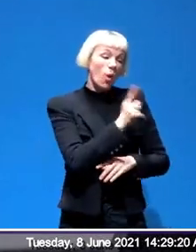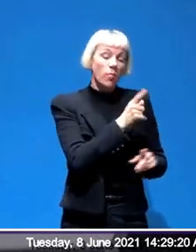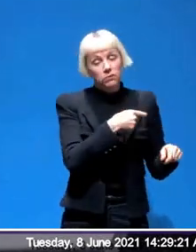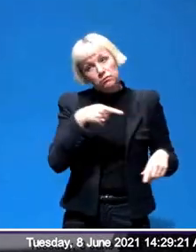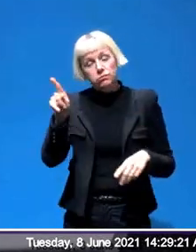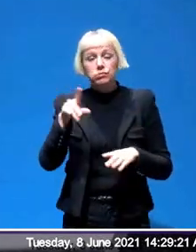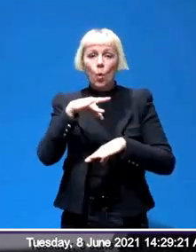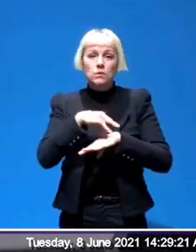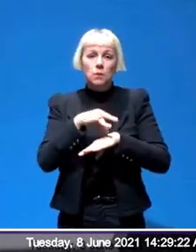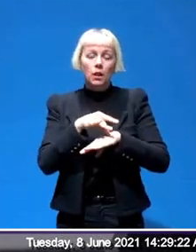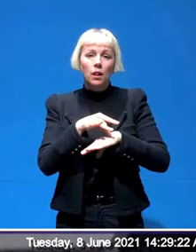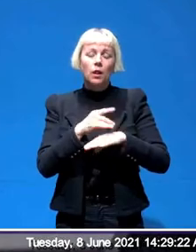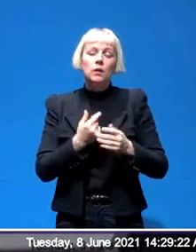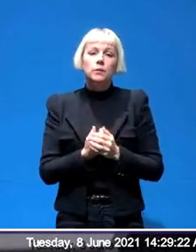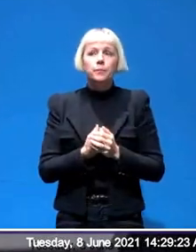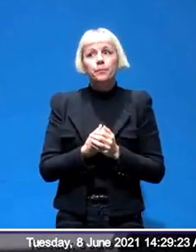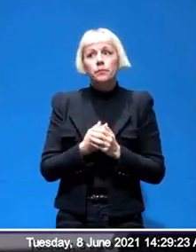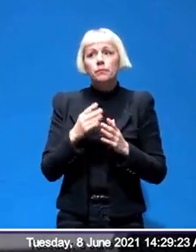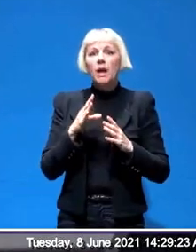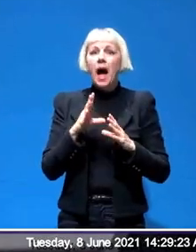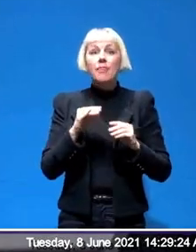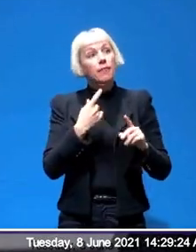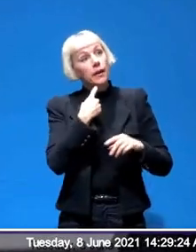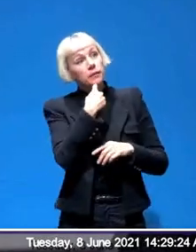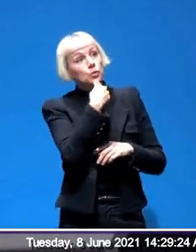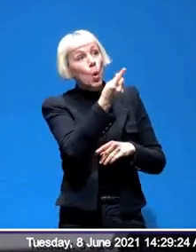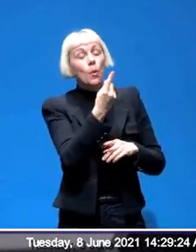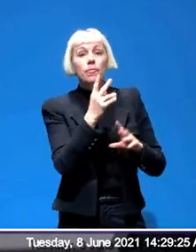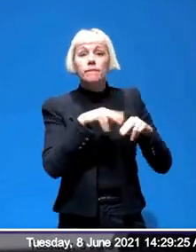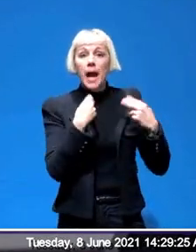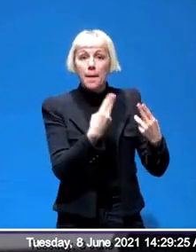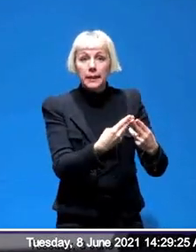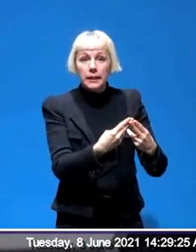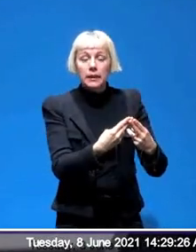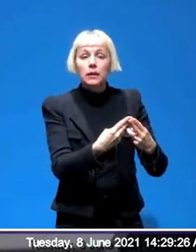and with the family notified. So I think it reflects the incident.